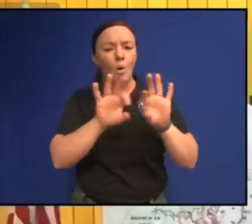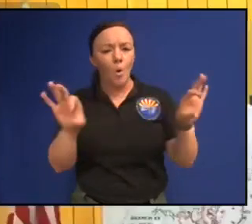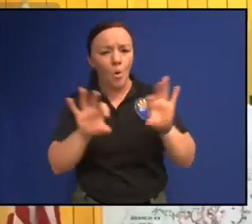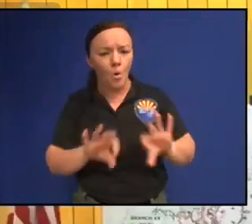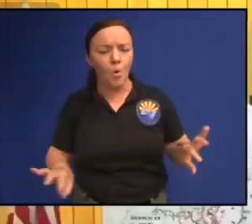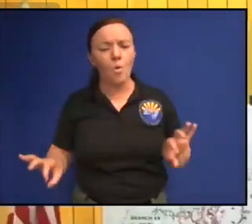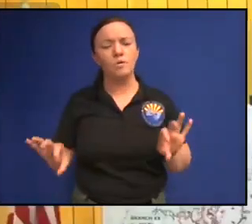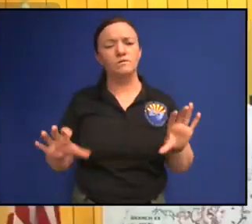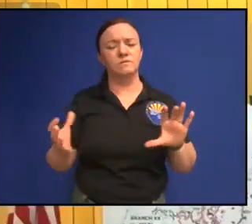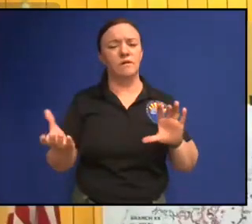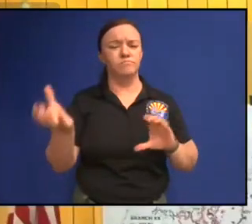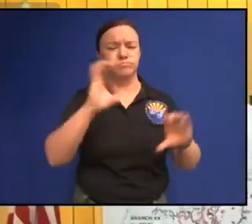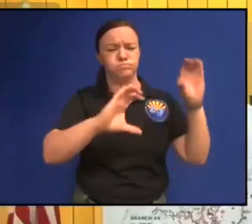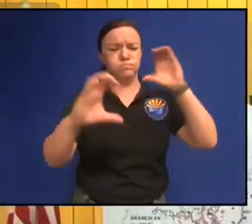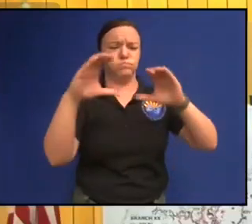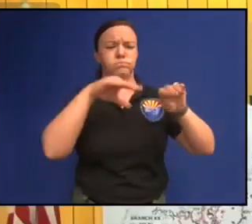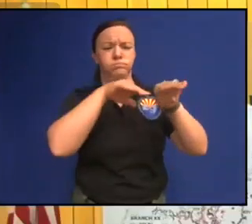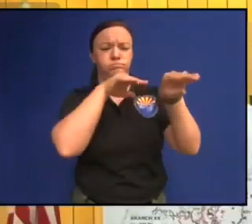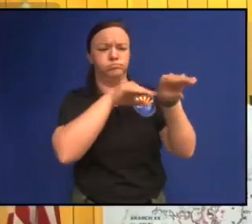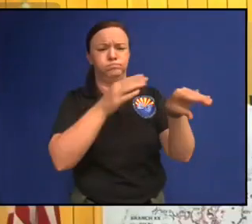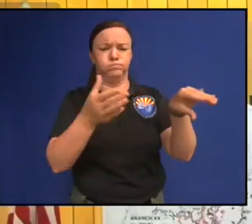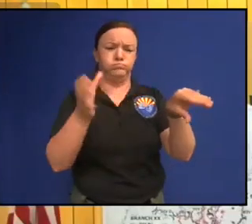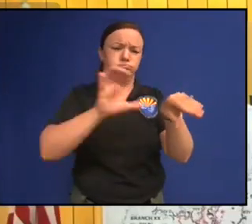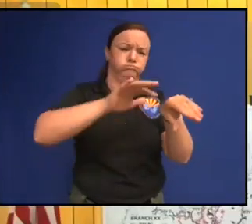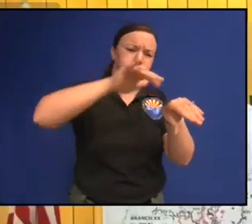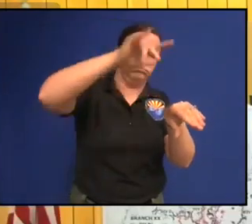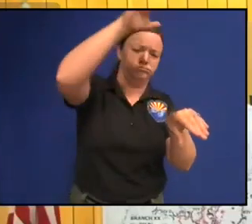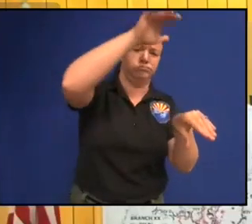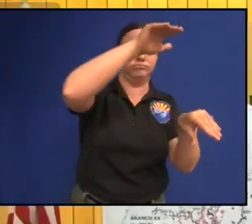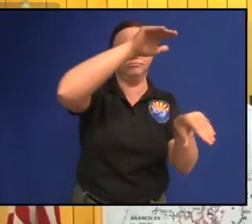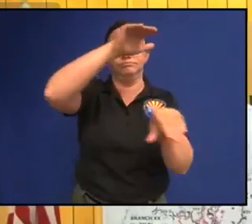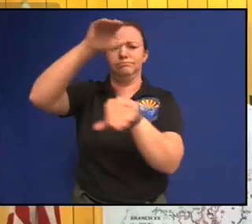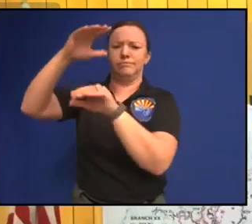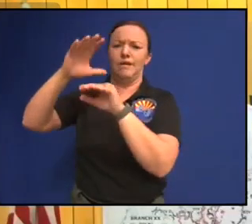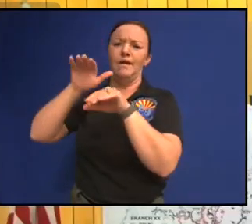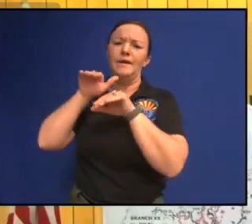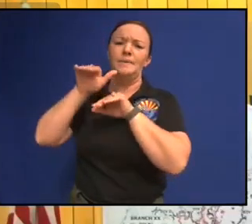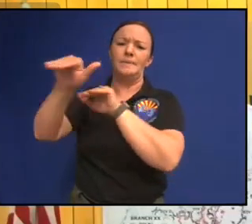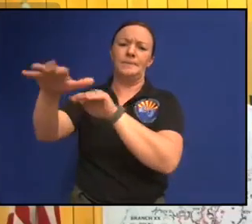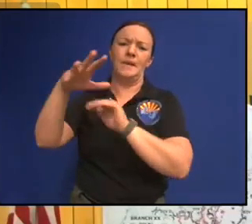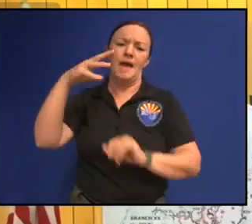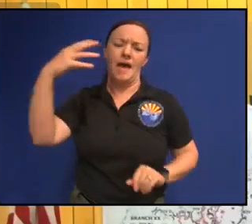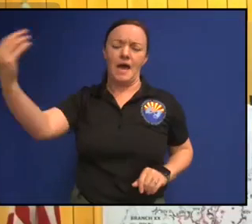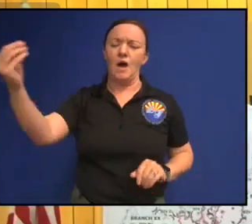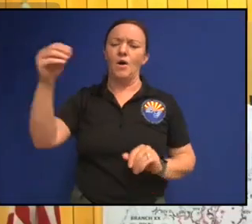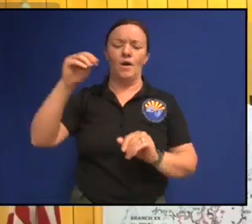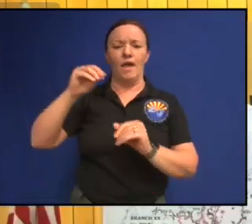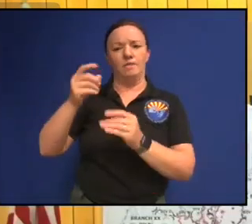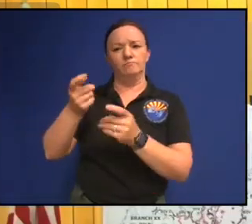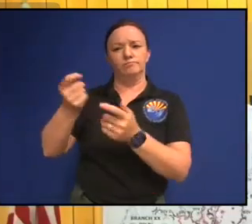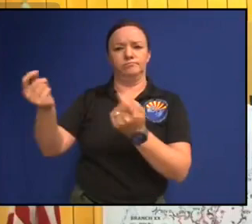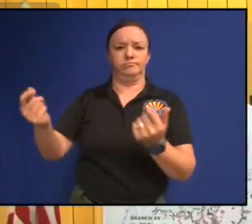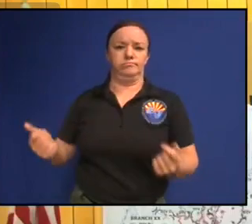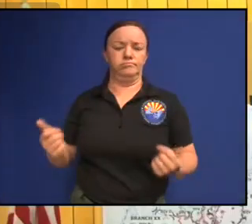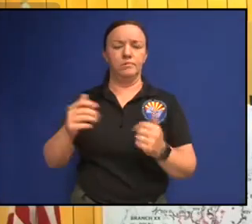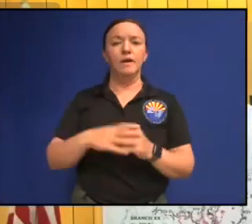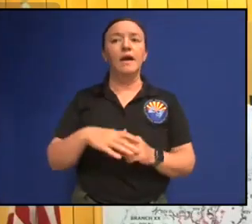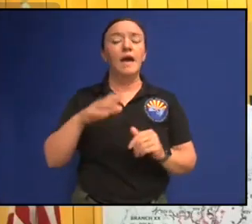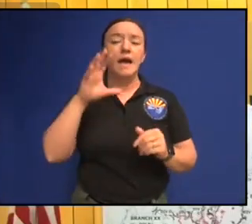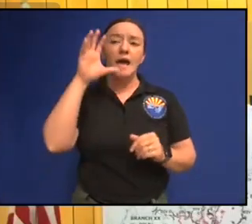WE ARE ALMOST DONE WITH THAT WORK. IT IS ESTIMATED THAT BY TOMORROW WE'LL HAVE IT COMPLETELY CLEANED OUT